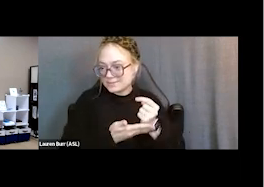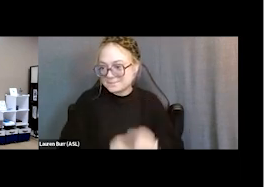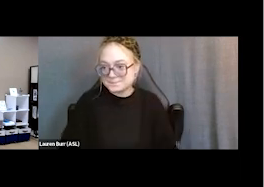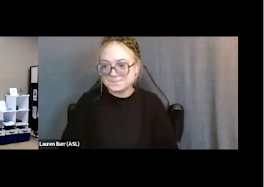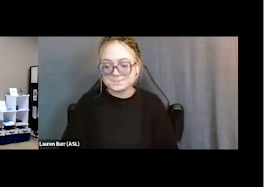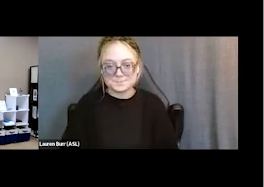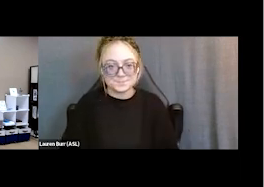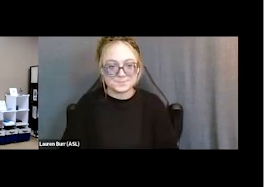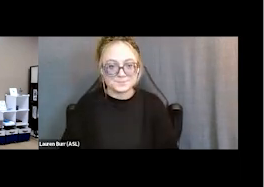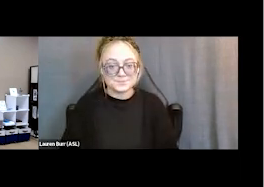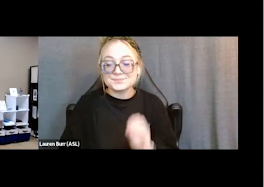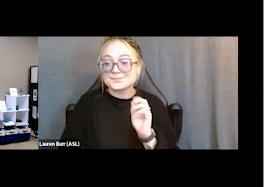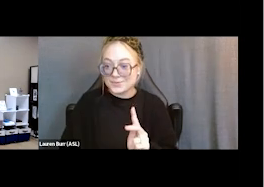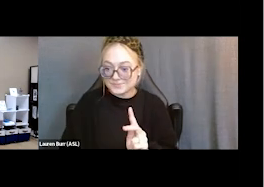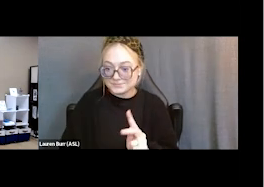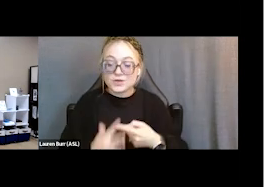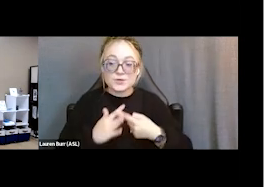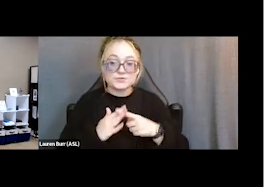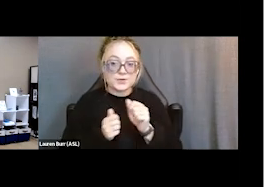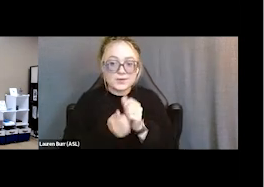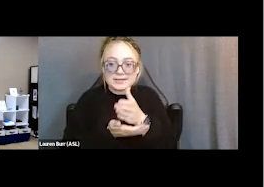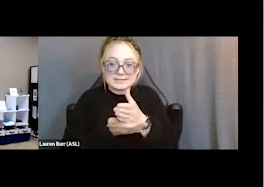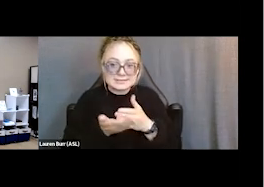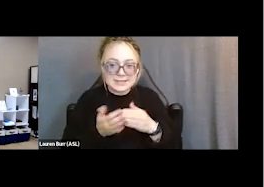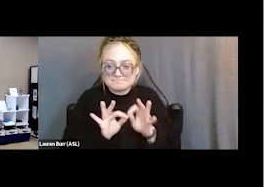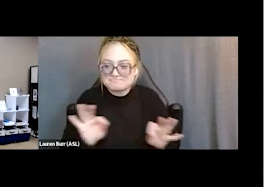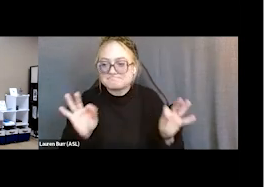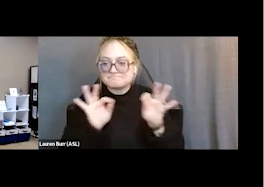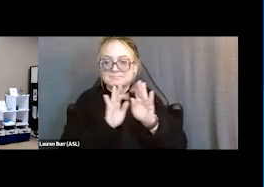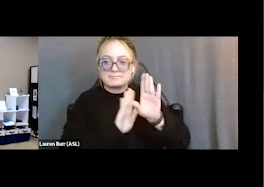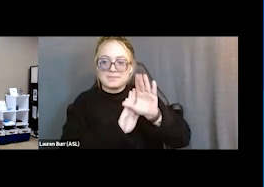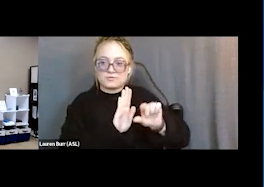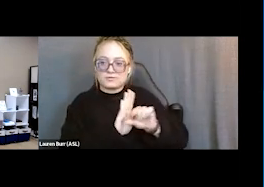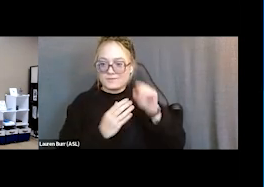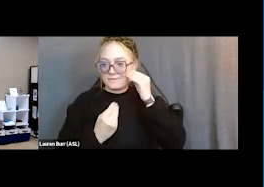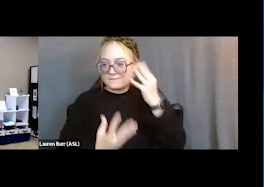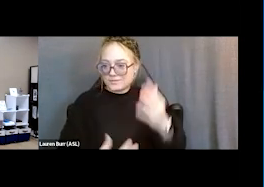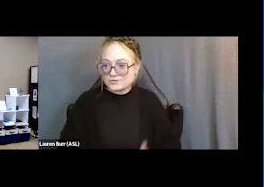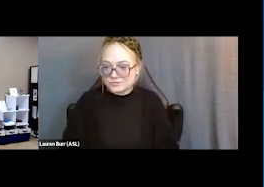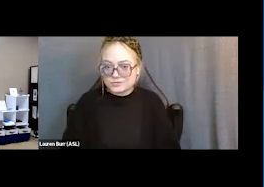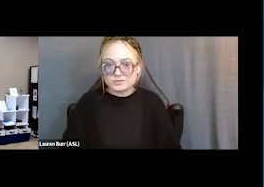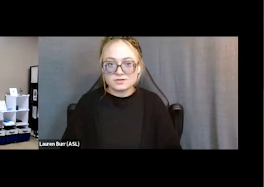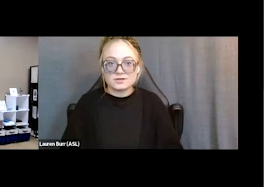Okay, so starting with some essential background information. So what is psychosis?